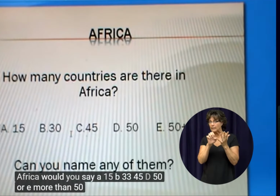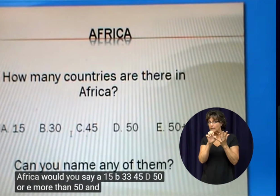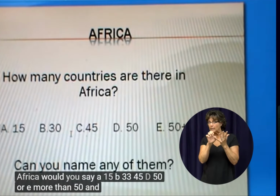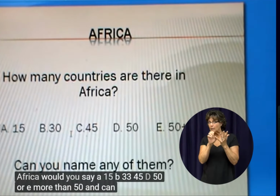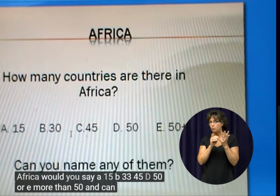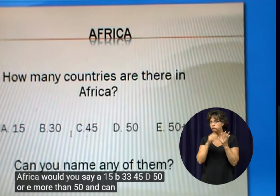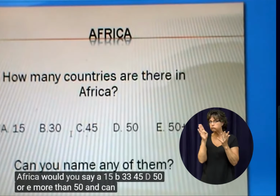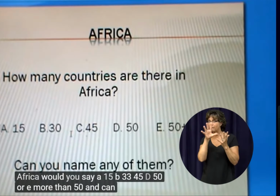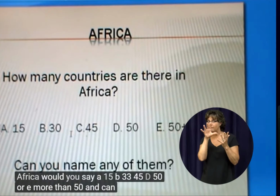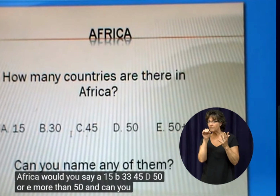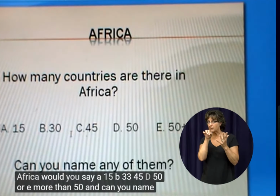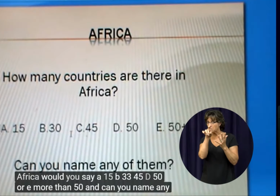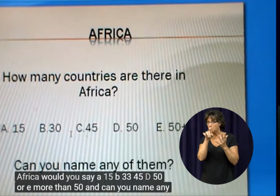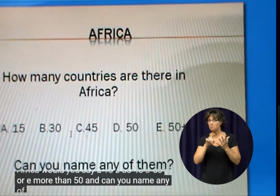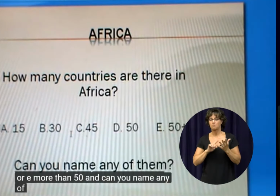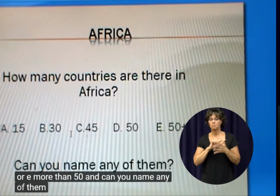And can you name any of them?